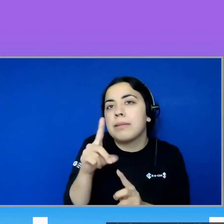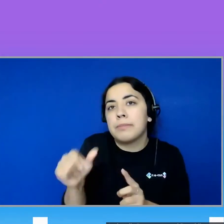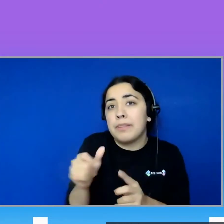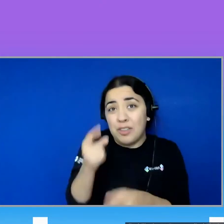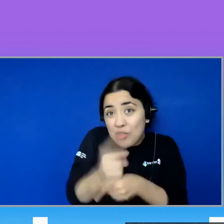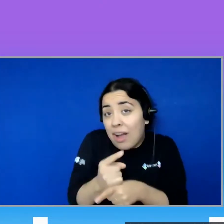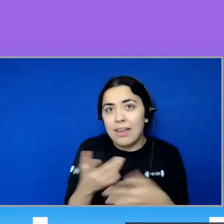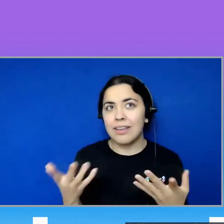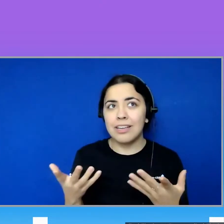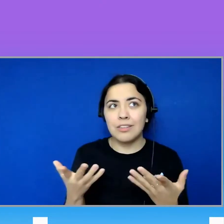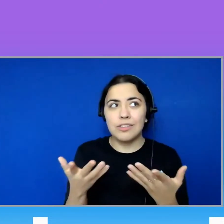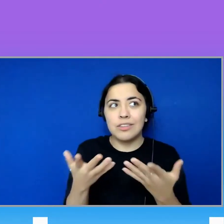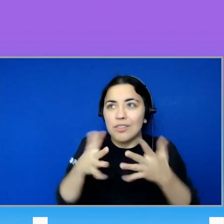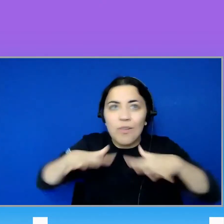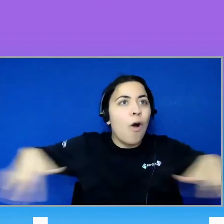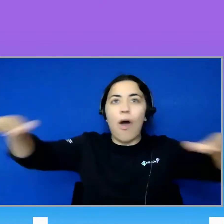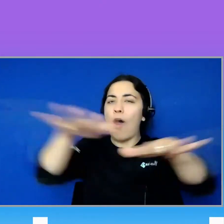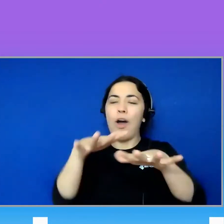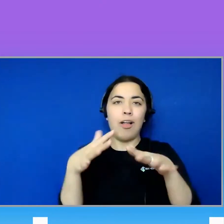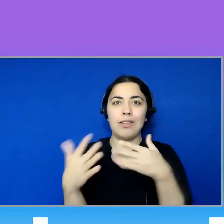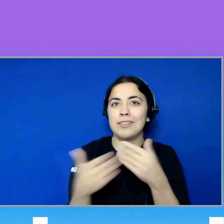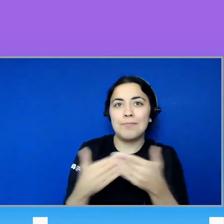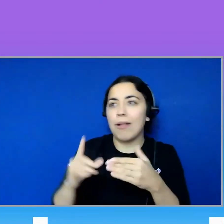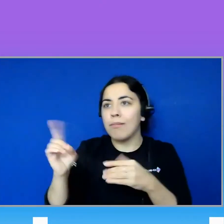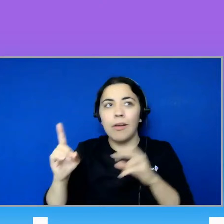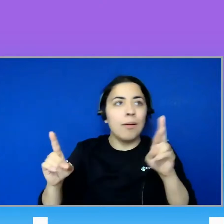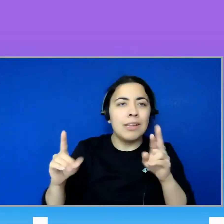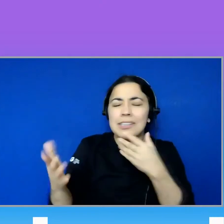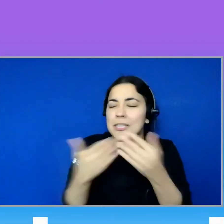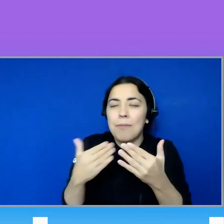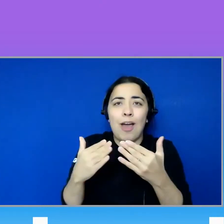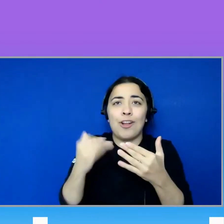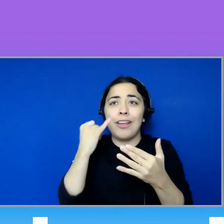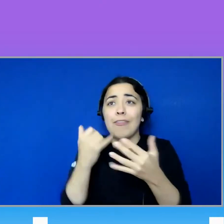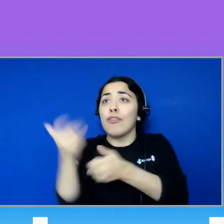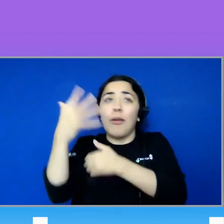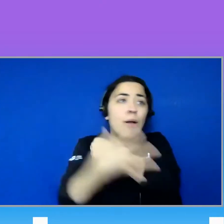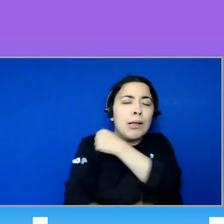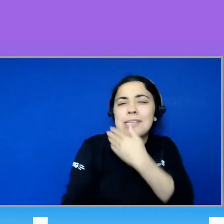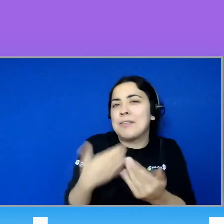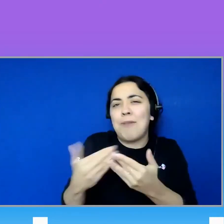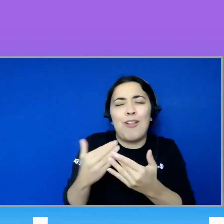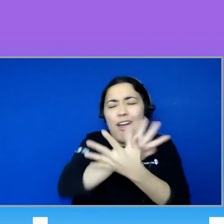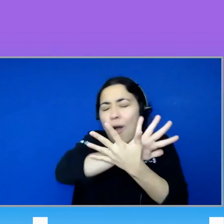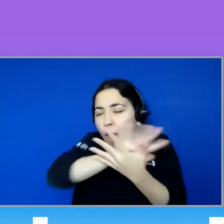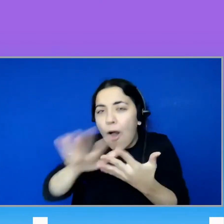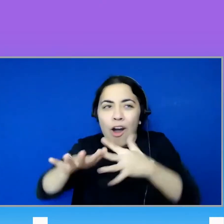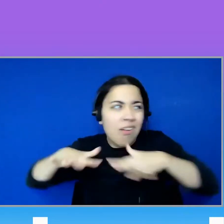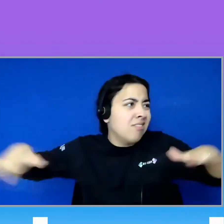thing about disability, right? Is it cuts across all strata of society. And so, you know, if